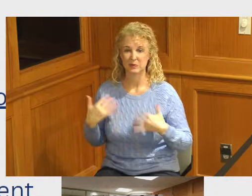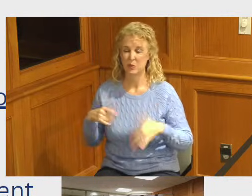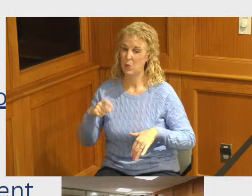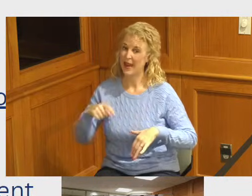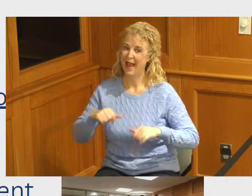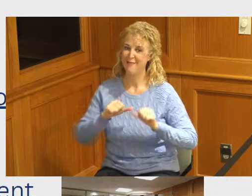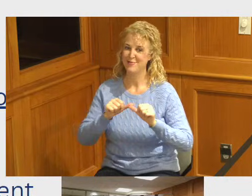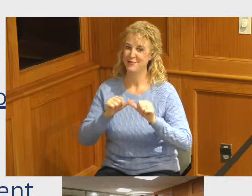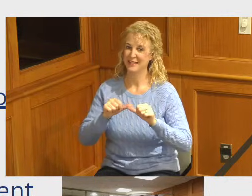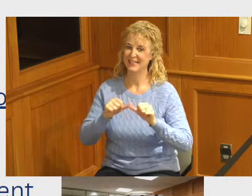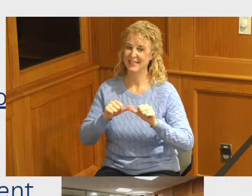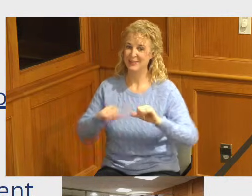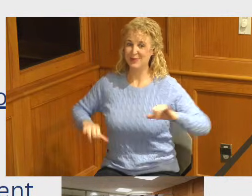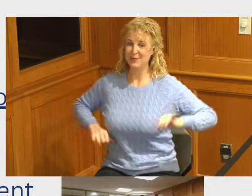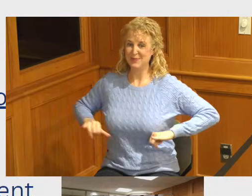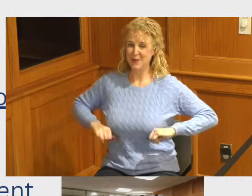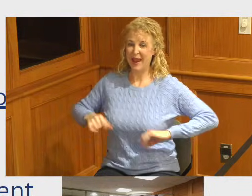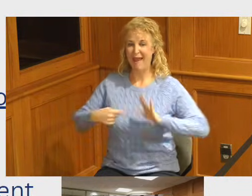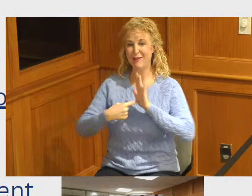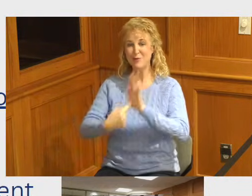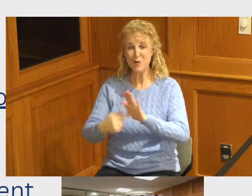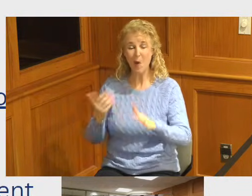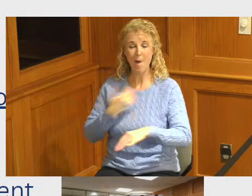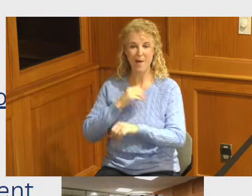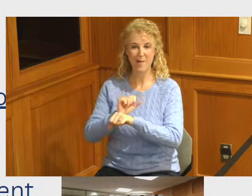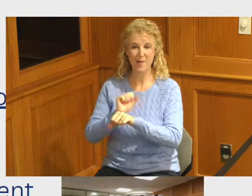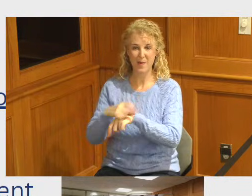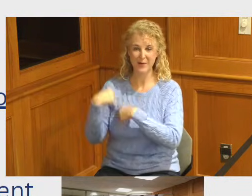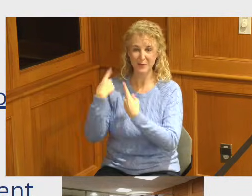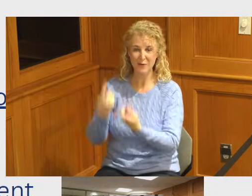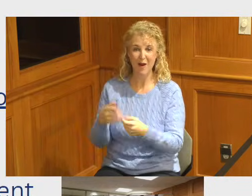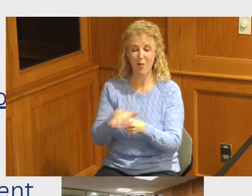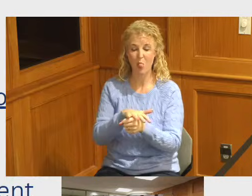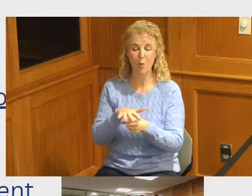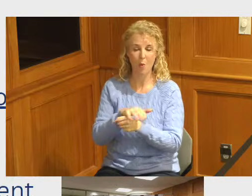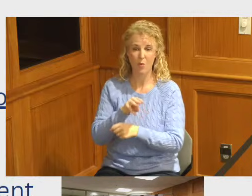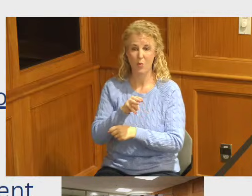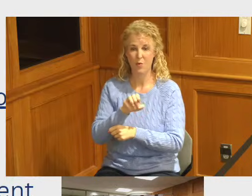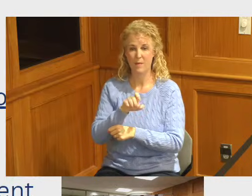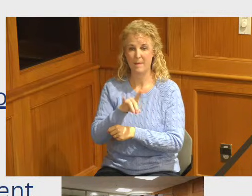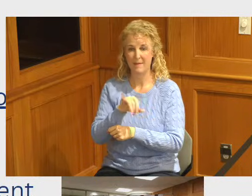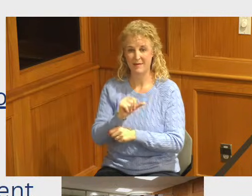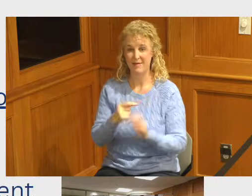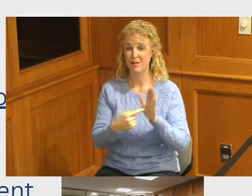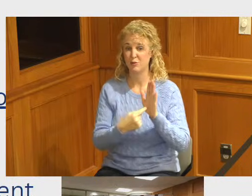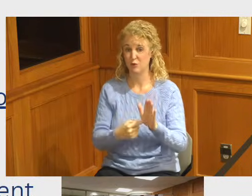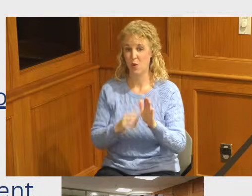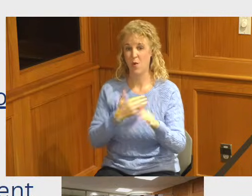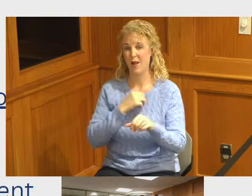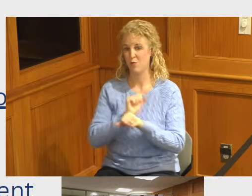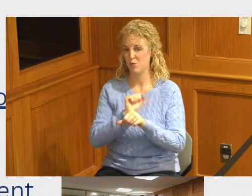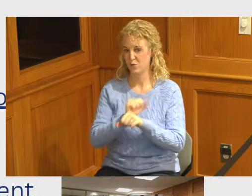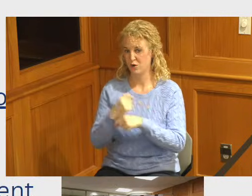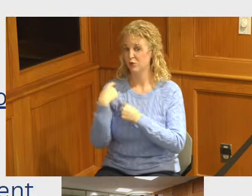here's some examples of some local media that sort of captured the success of the program,